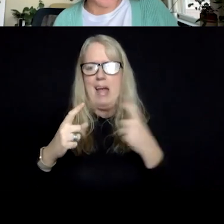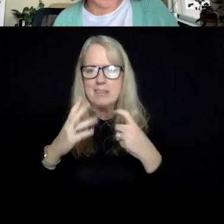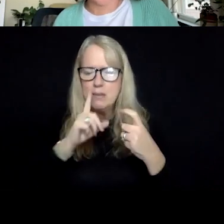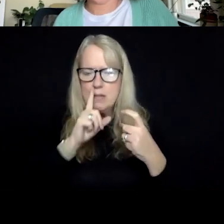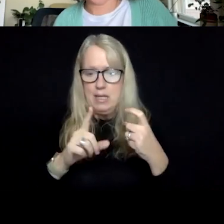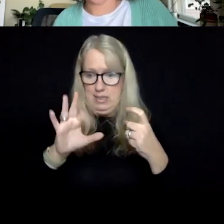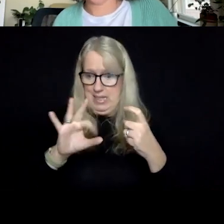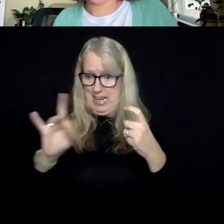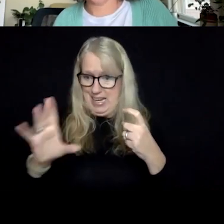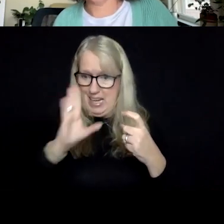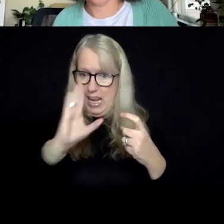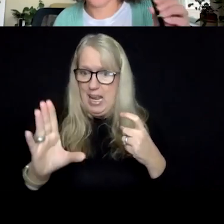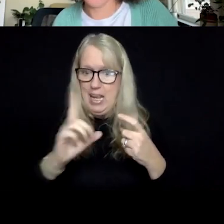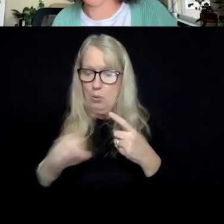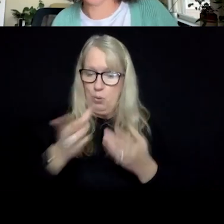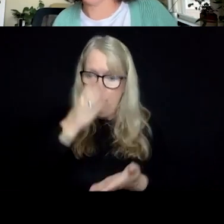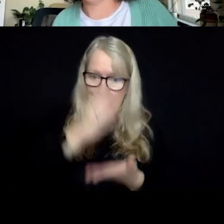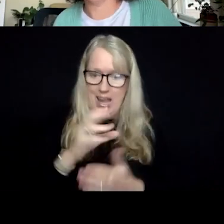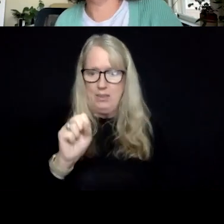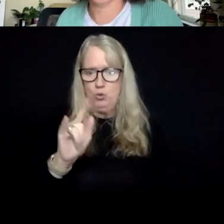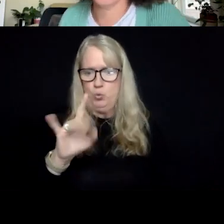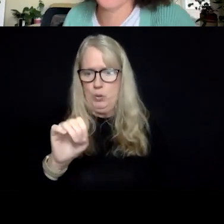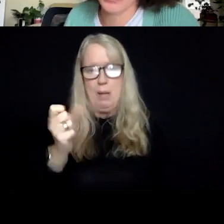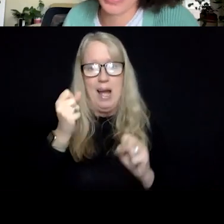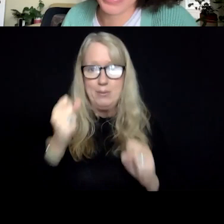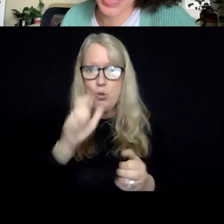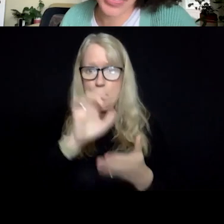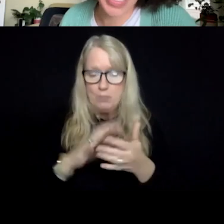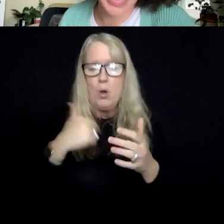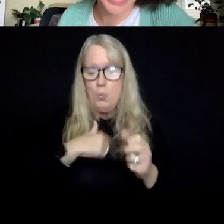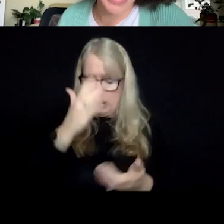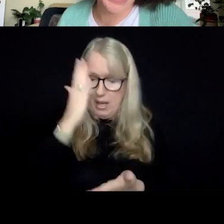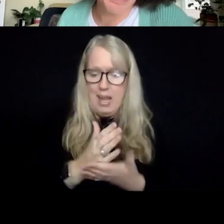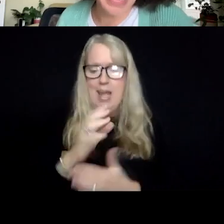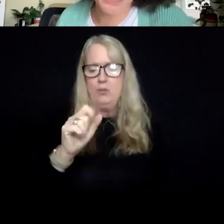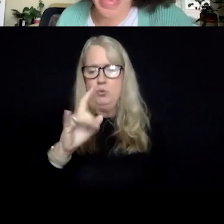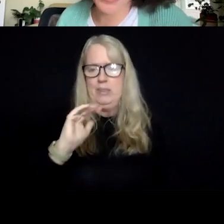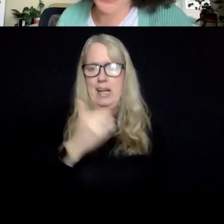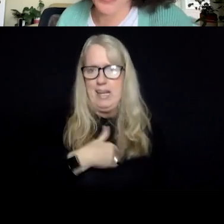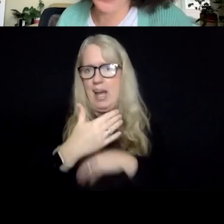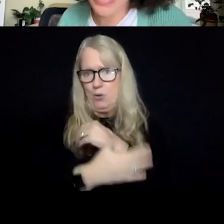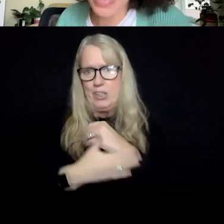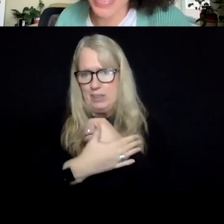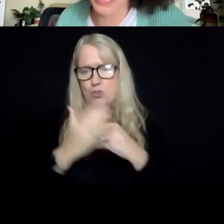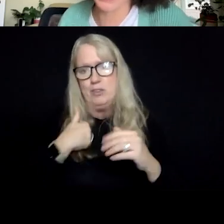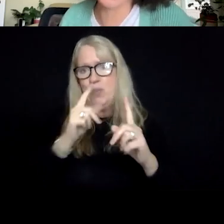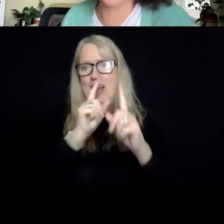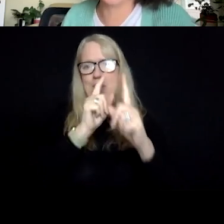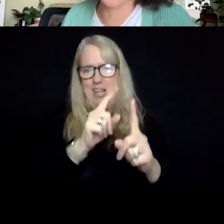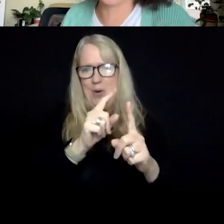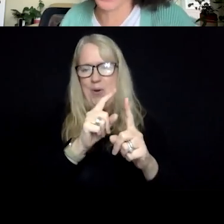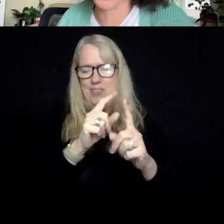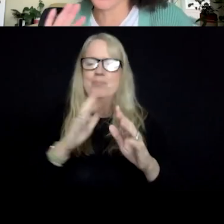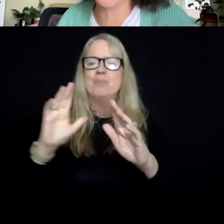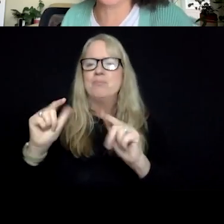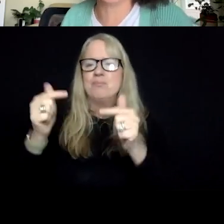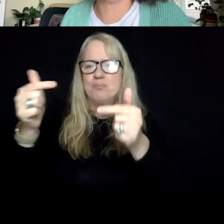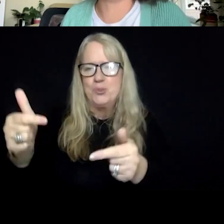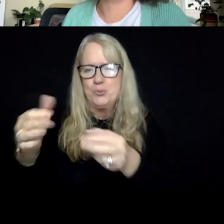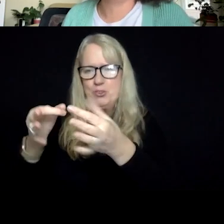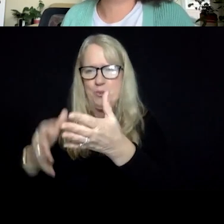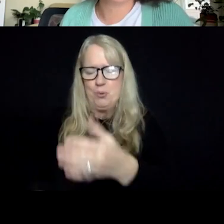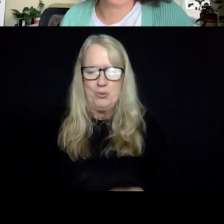988 GOING TO END SUICIDE? THAT IS THE GOAL. HOPEFULLY IT WILL